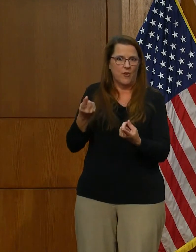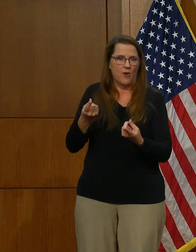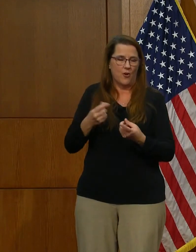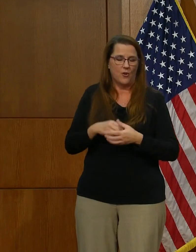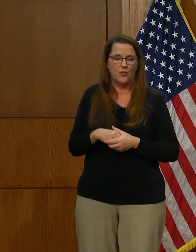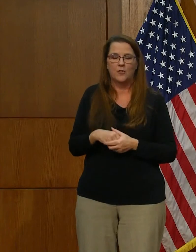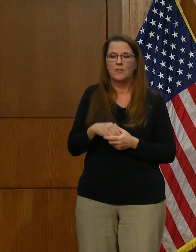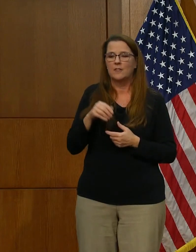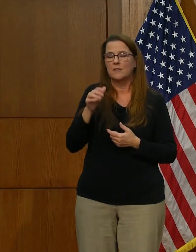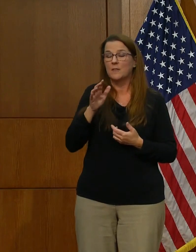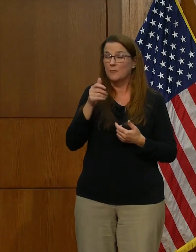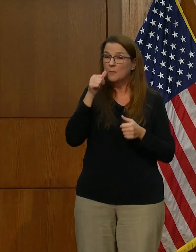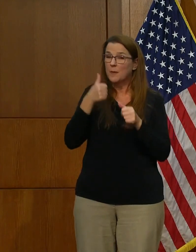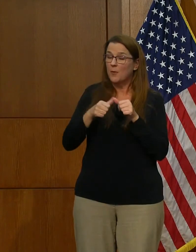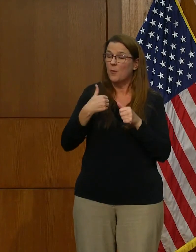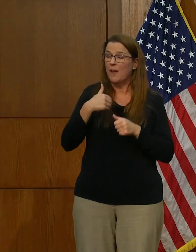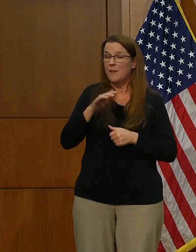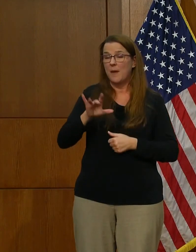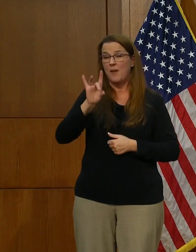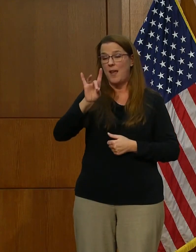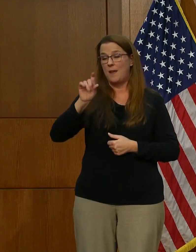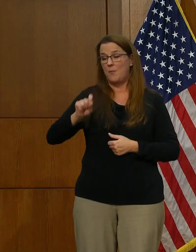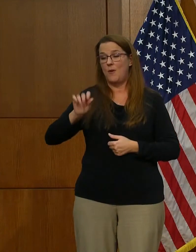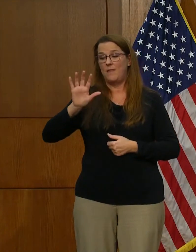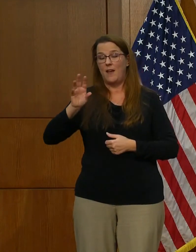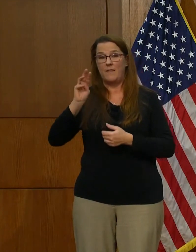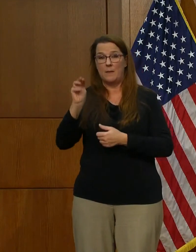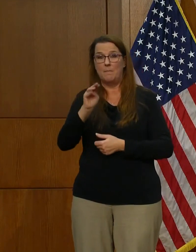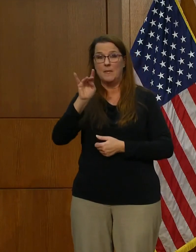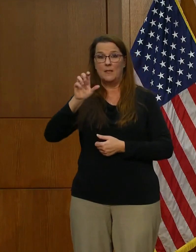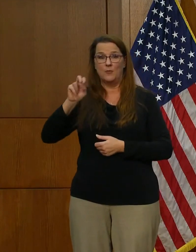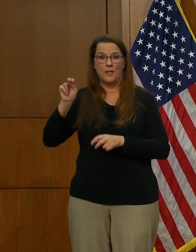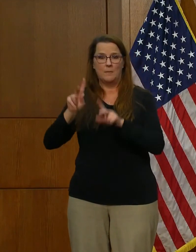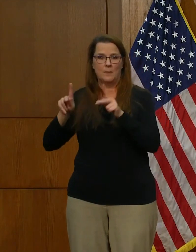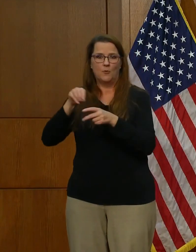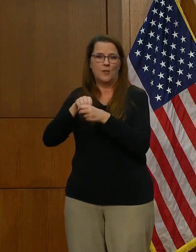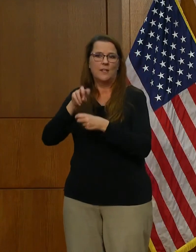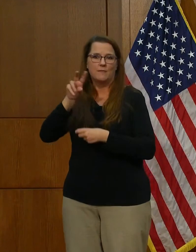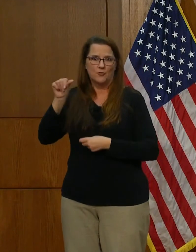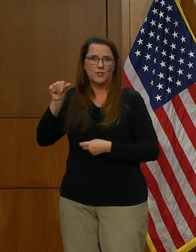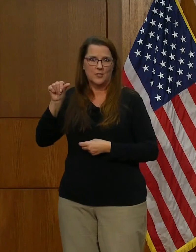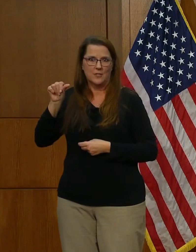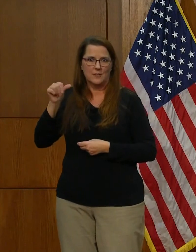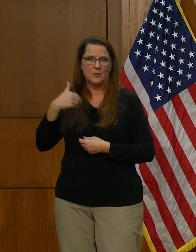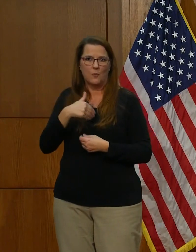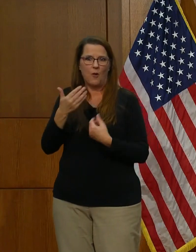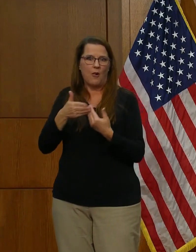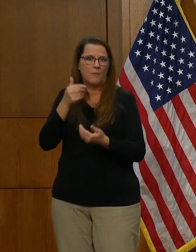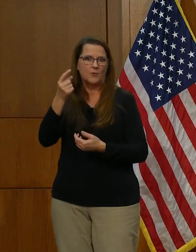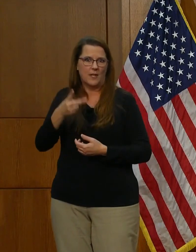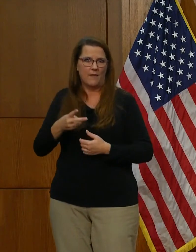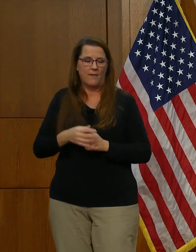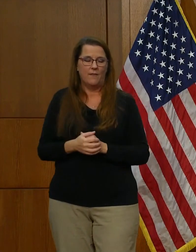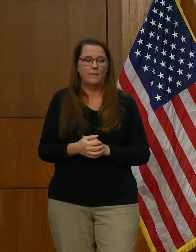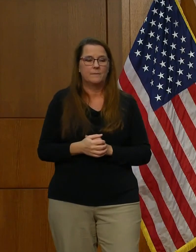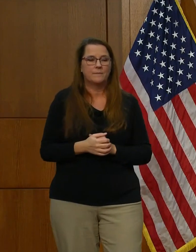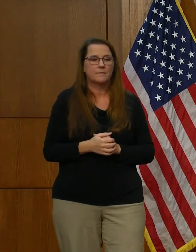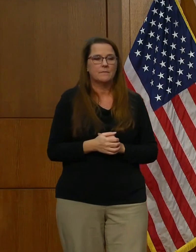THAT'S 1.5 MILLION VIRGINIANS AND REMEMBER, WE HAVE ABOUT 8.5